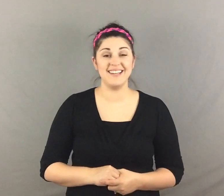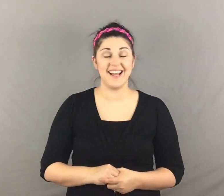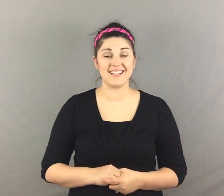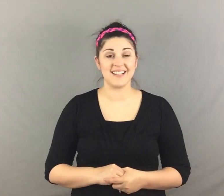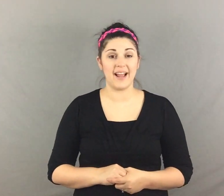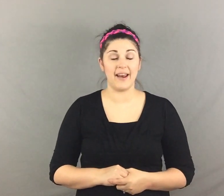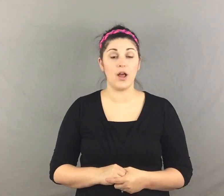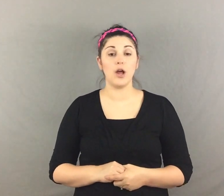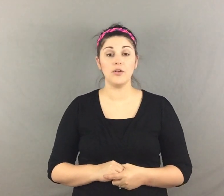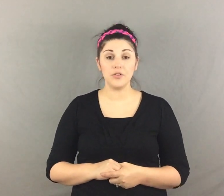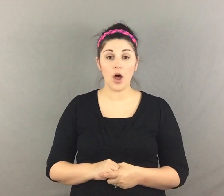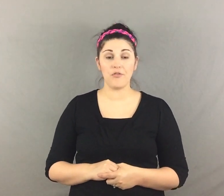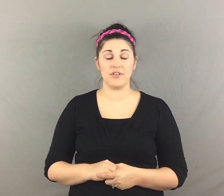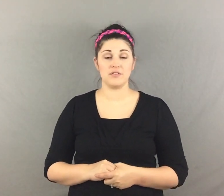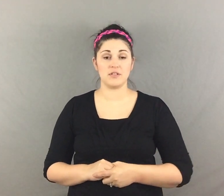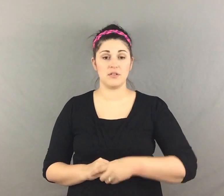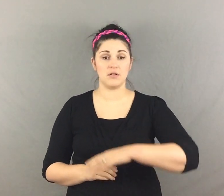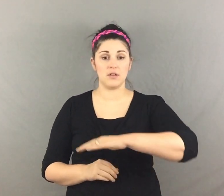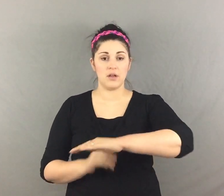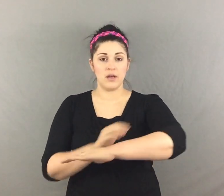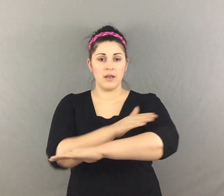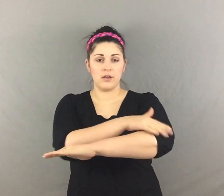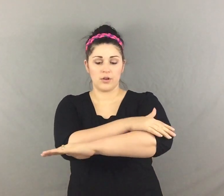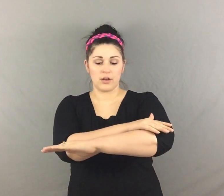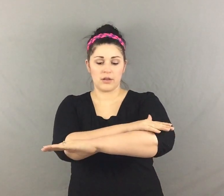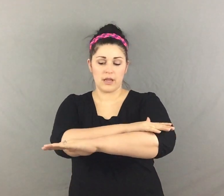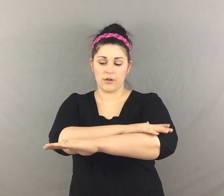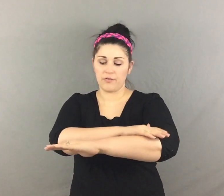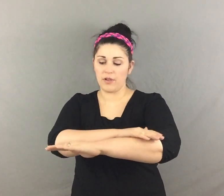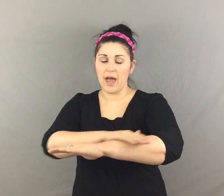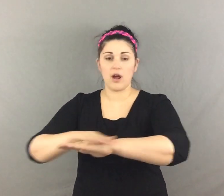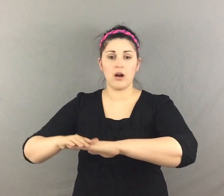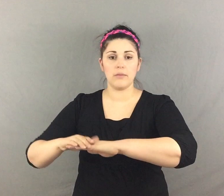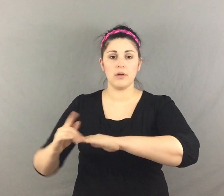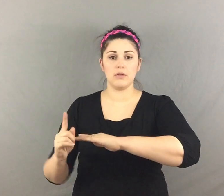Next sign. Dolphins are going to take your flat on